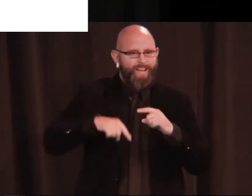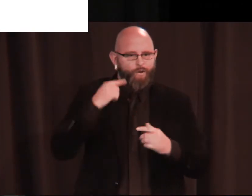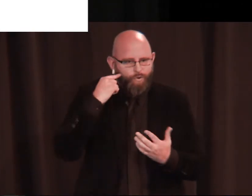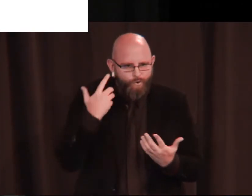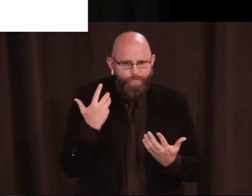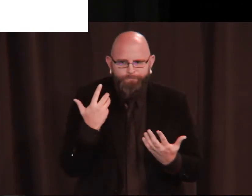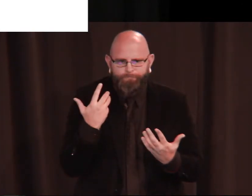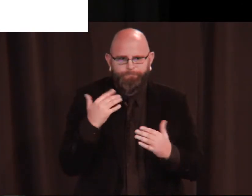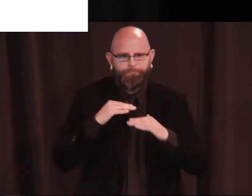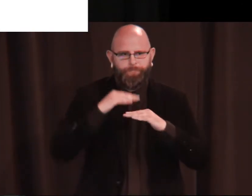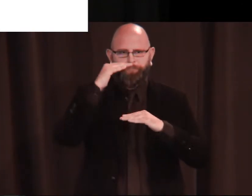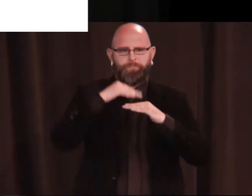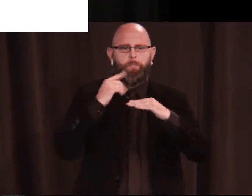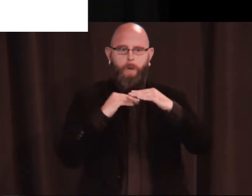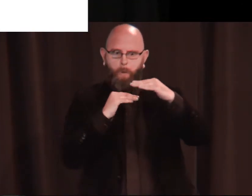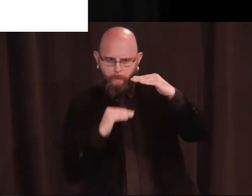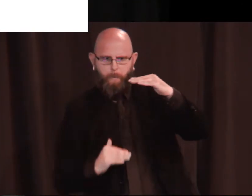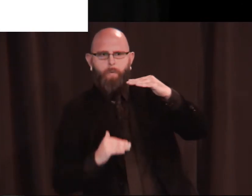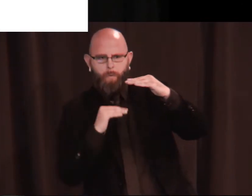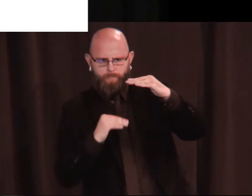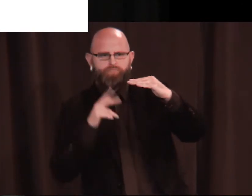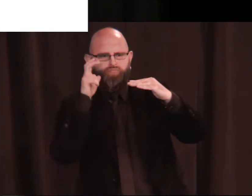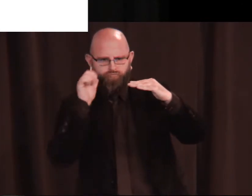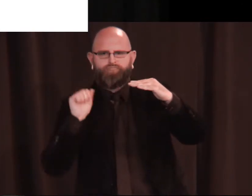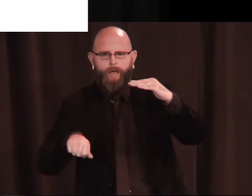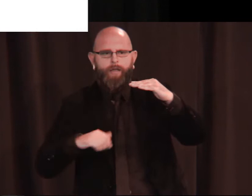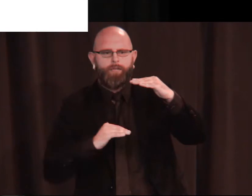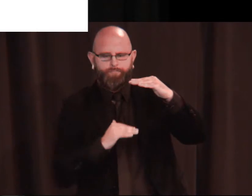the individual can hear that information and, so, we can count the dots up